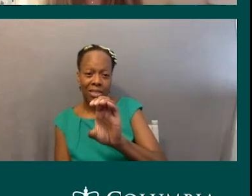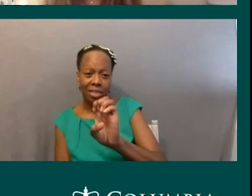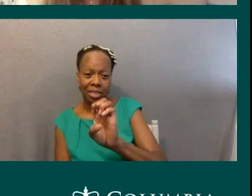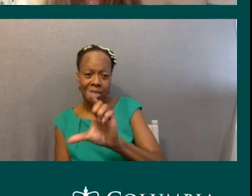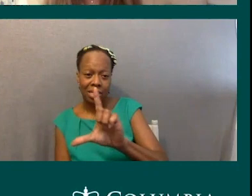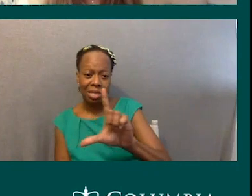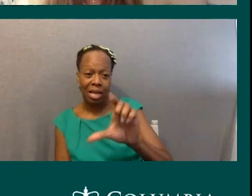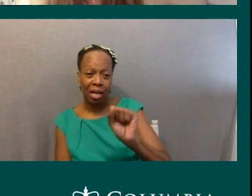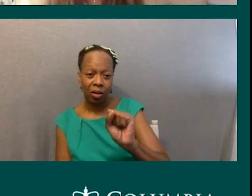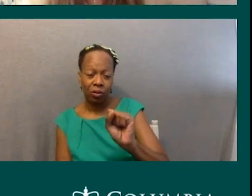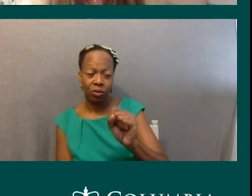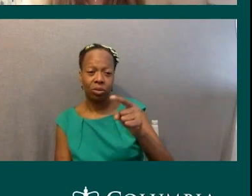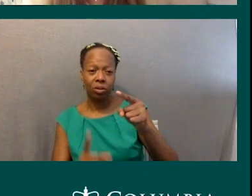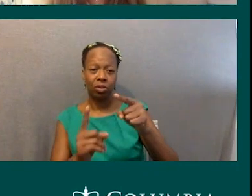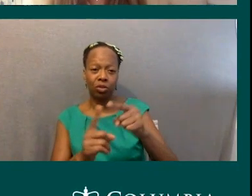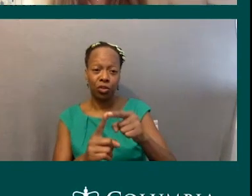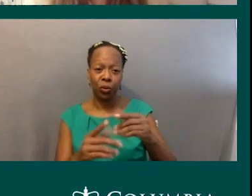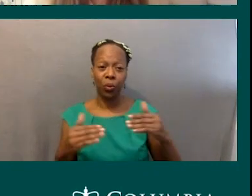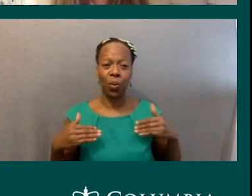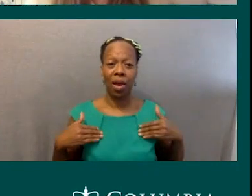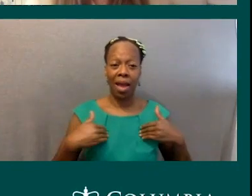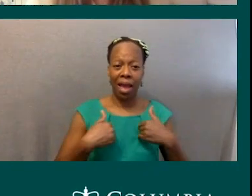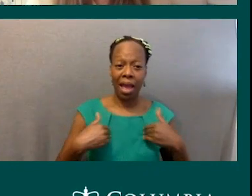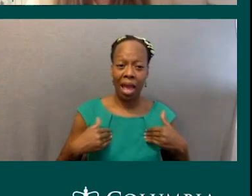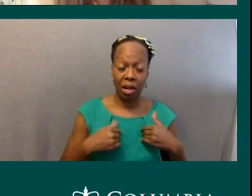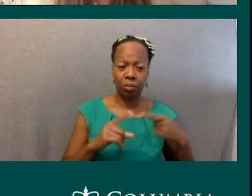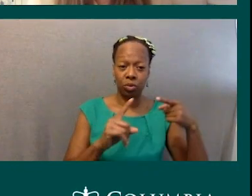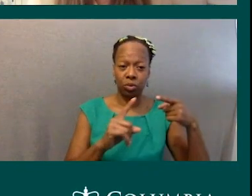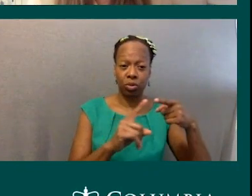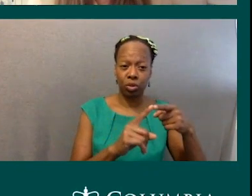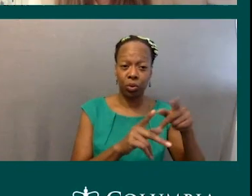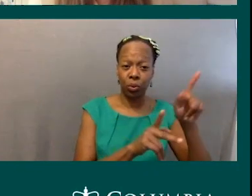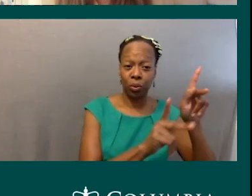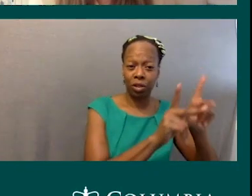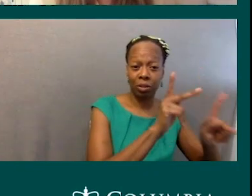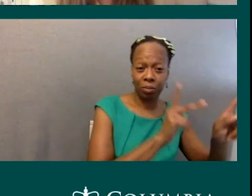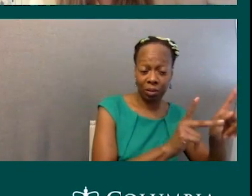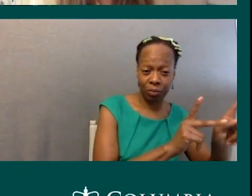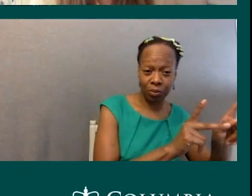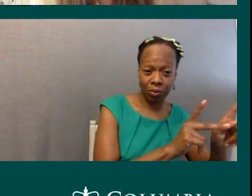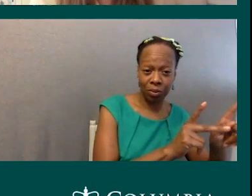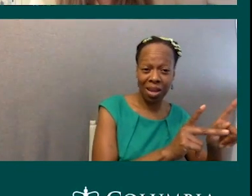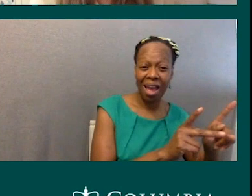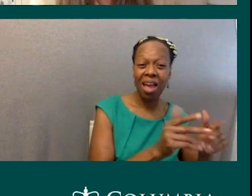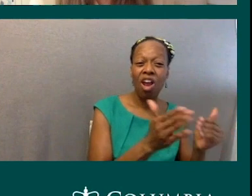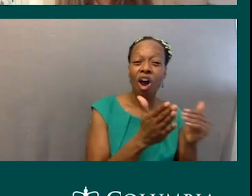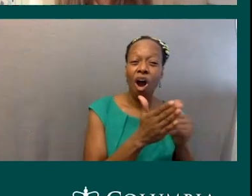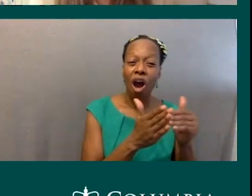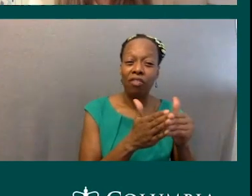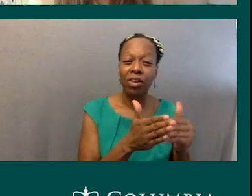and that sort of the more mature science often ends up winning at the end of the day.